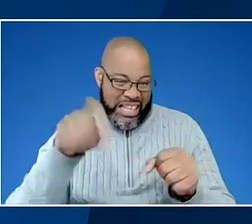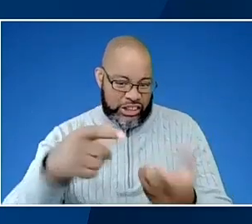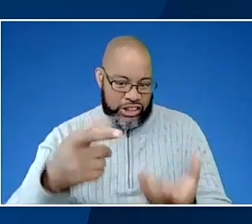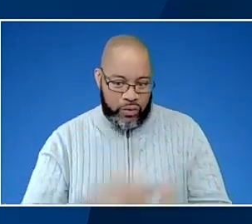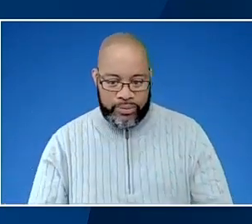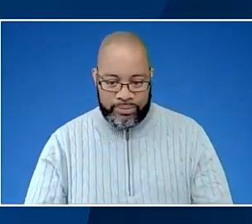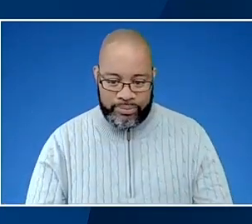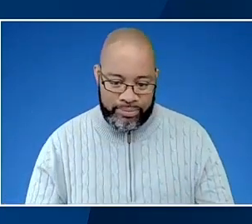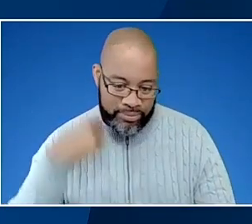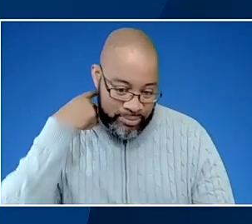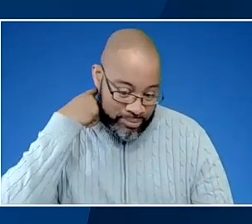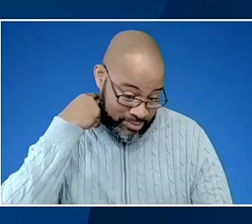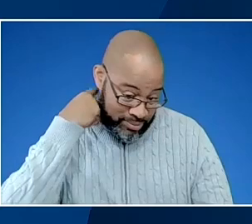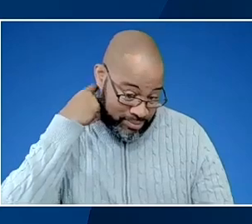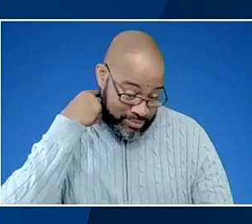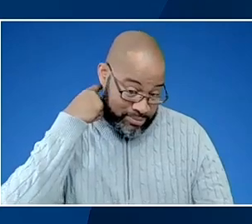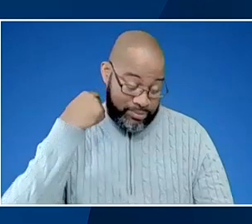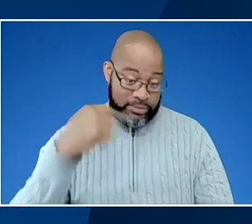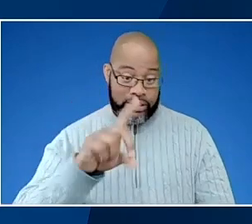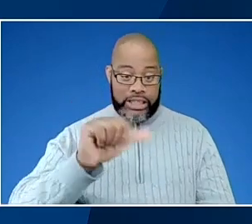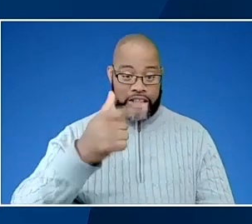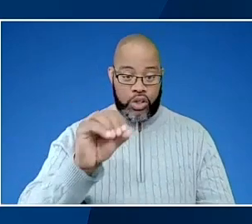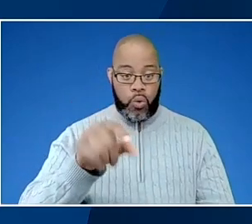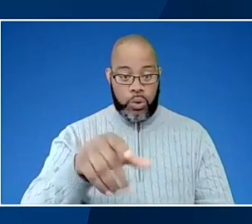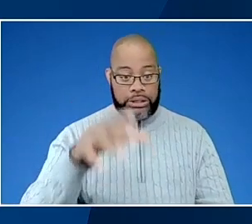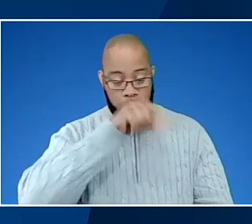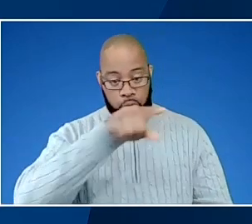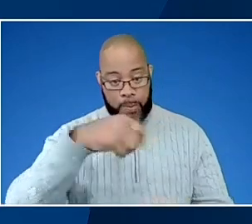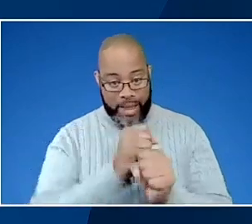And so, D'Angelo, we are assuming that you will make the report out. Is that correct?